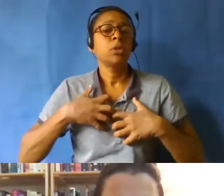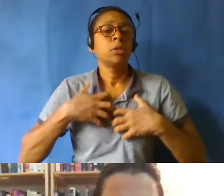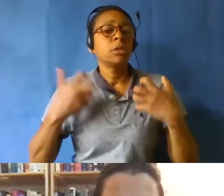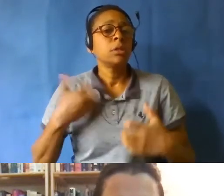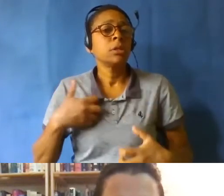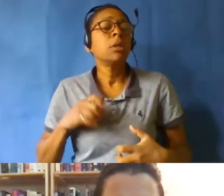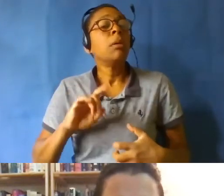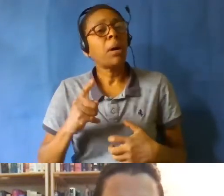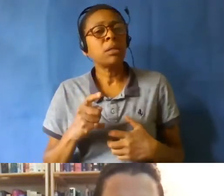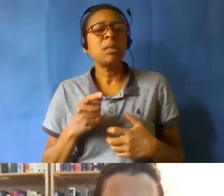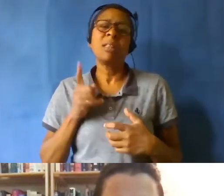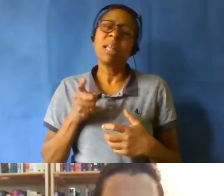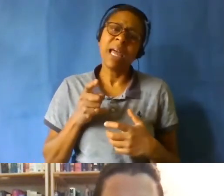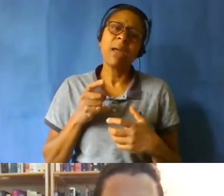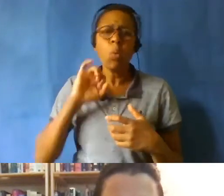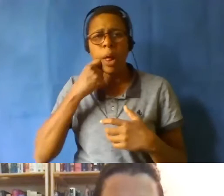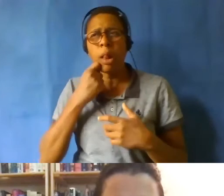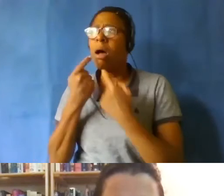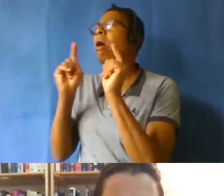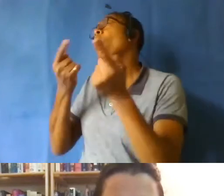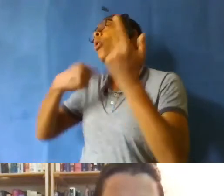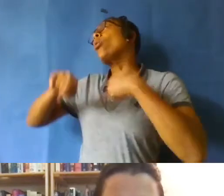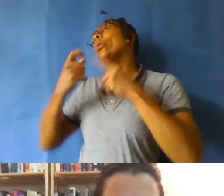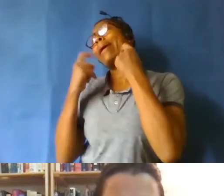like how much they care about your distress but does not listen to what you